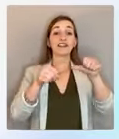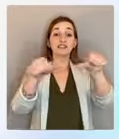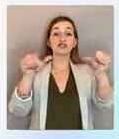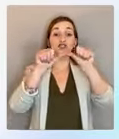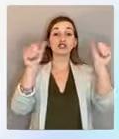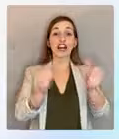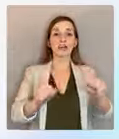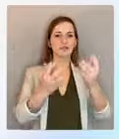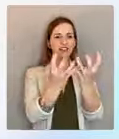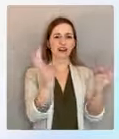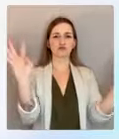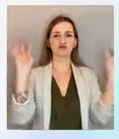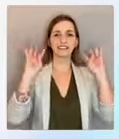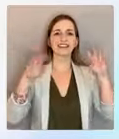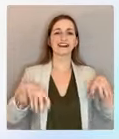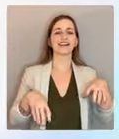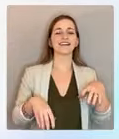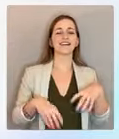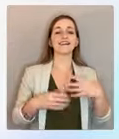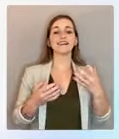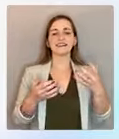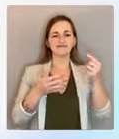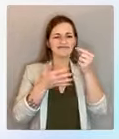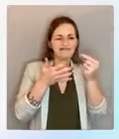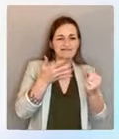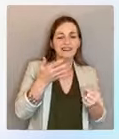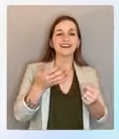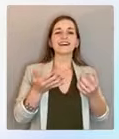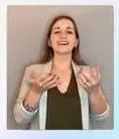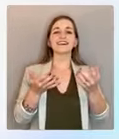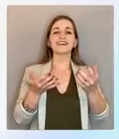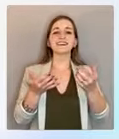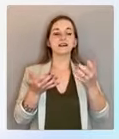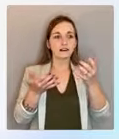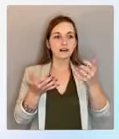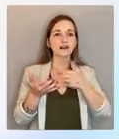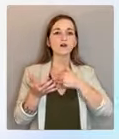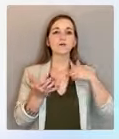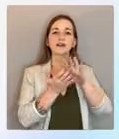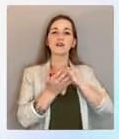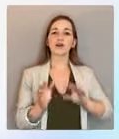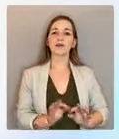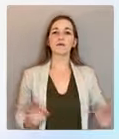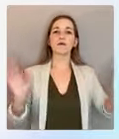the mass of the arrows. And one of the things we learned very early on